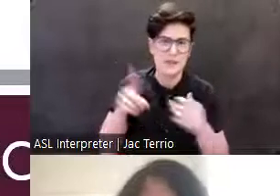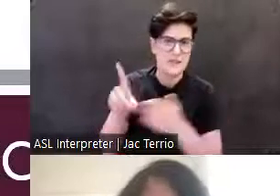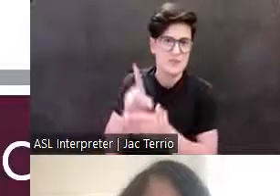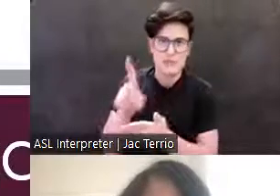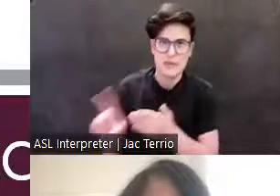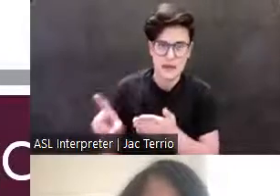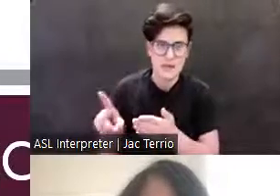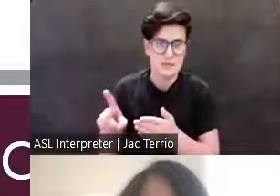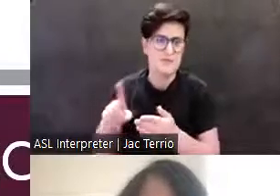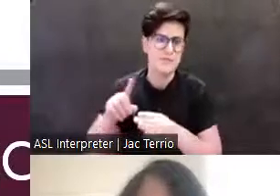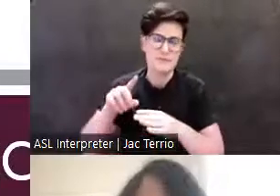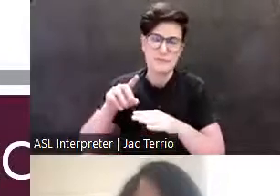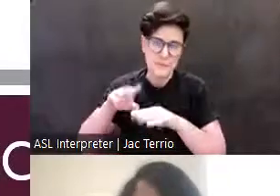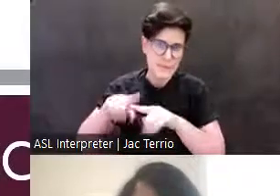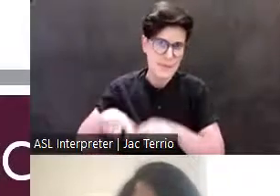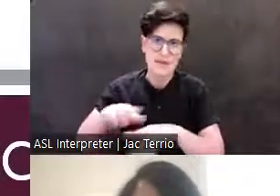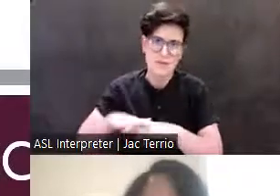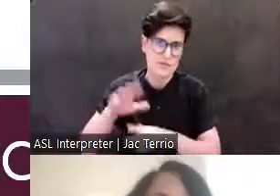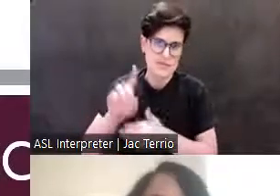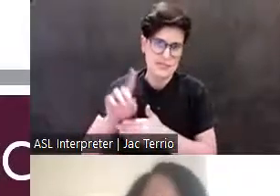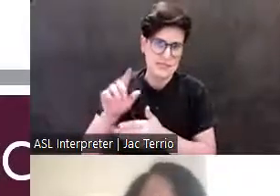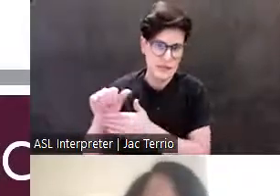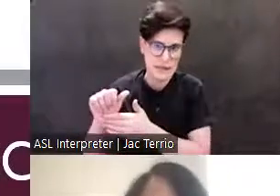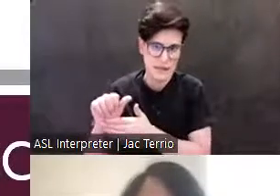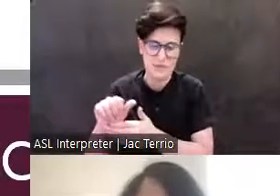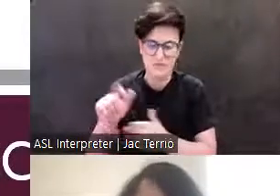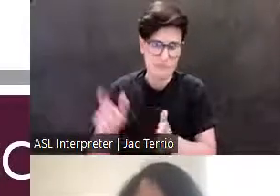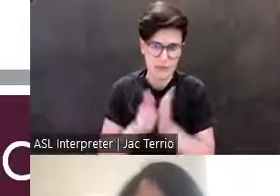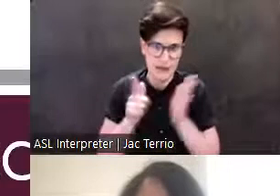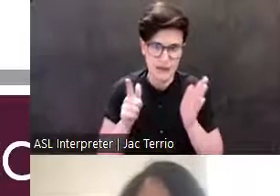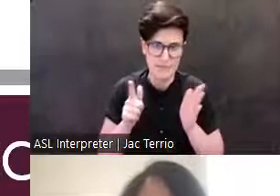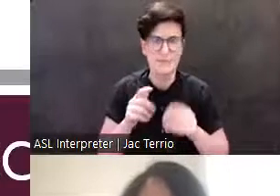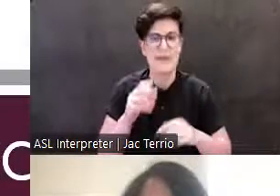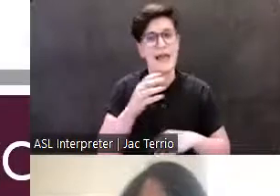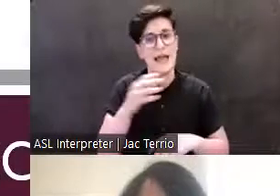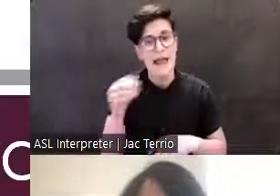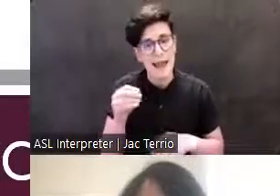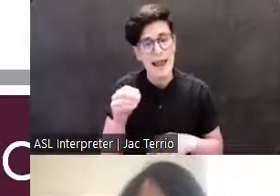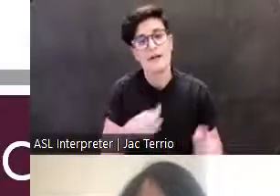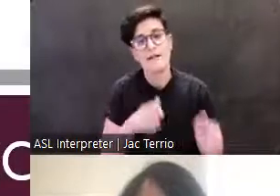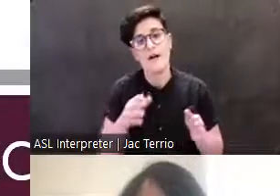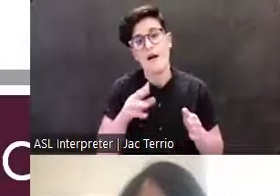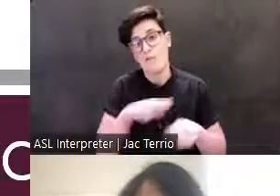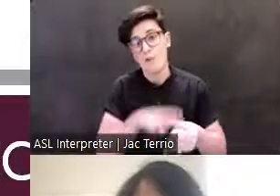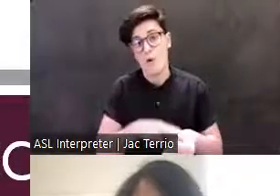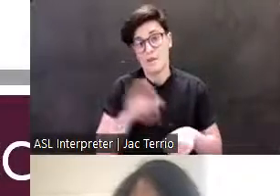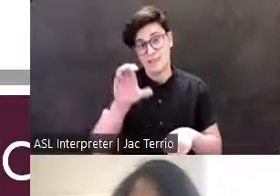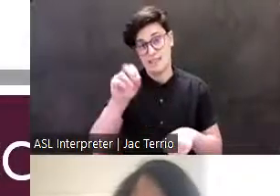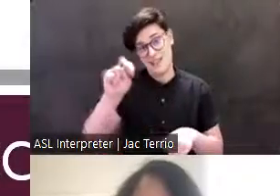And then there is of course, Connecticut has its own fair housing law that prohibits discriminatory